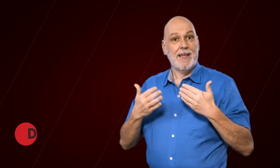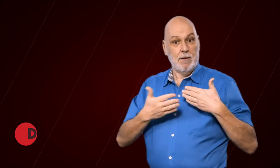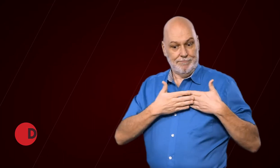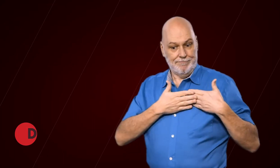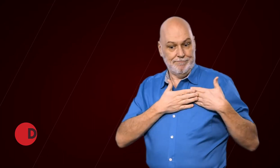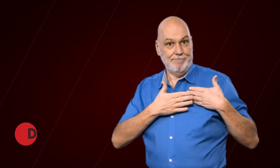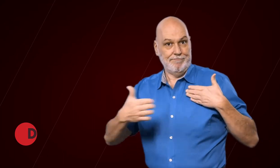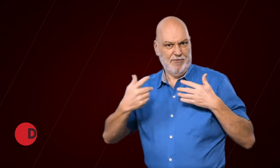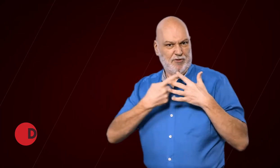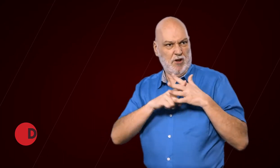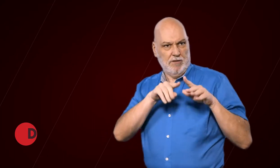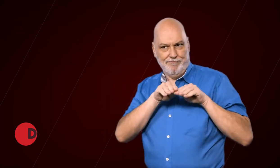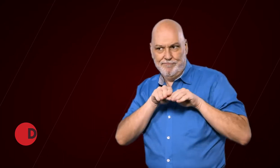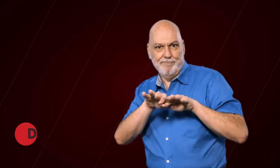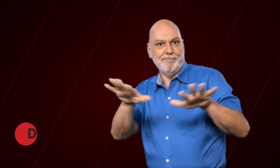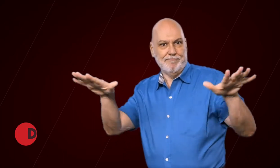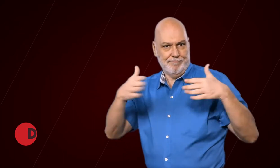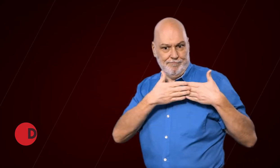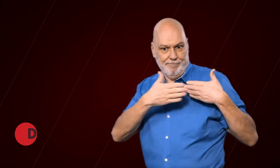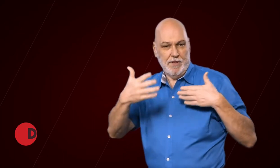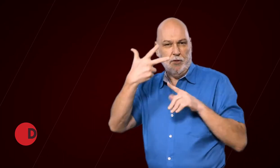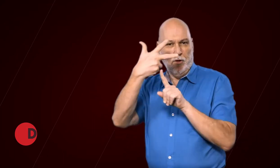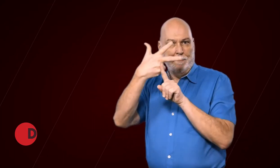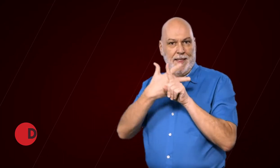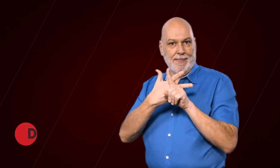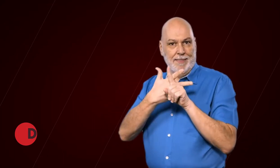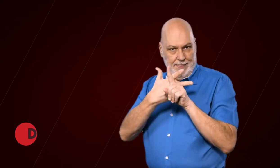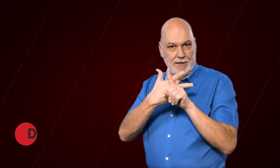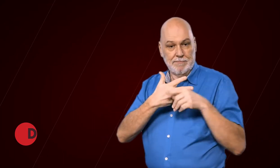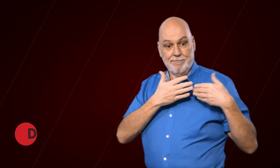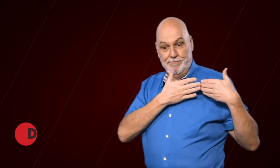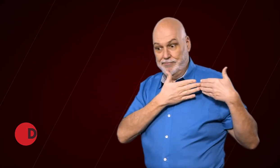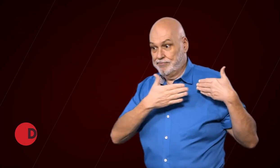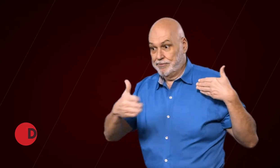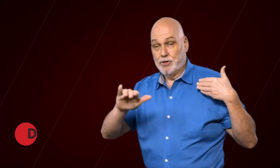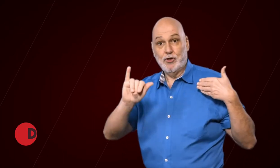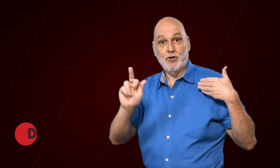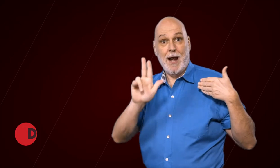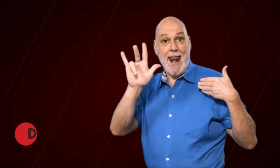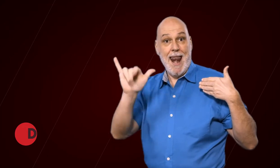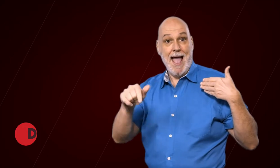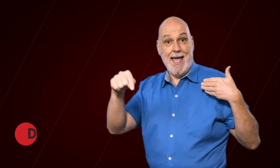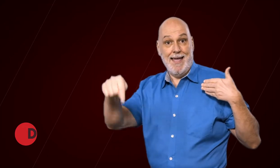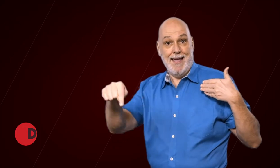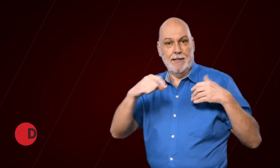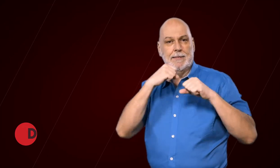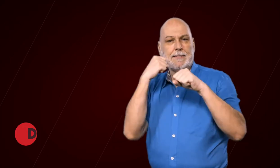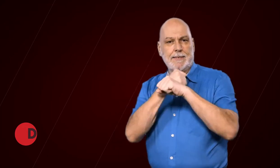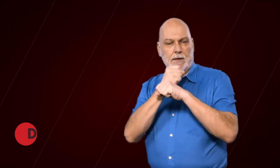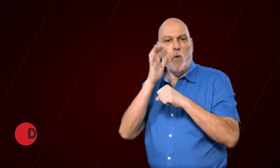For three months until July,